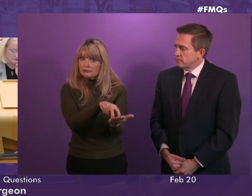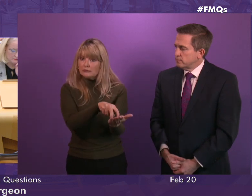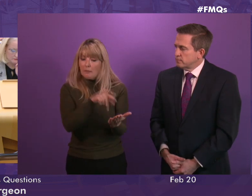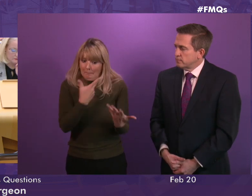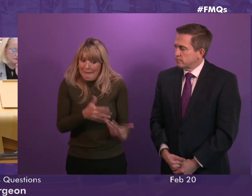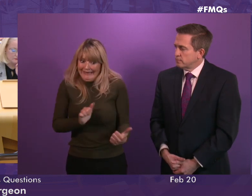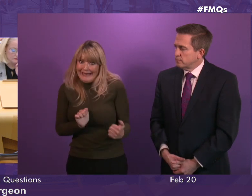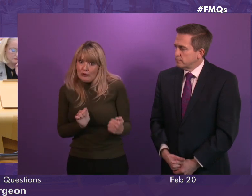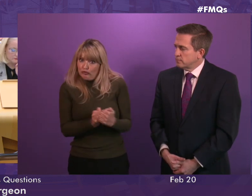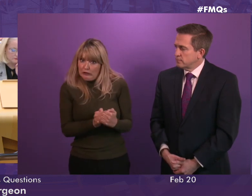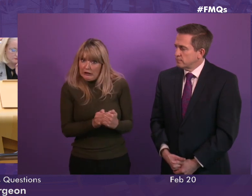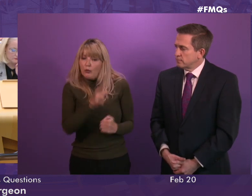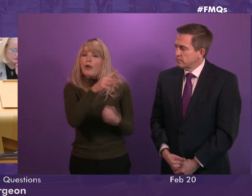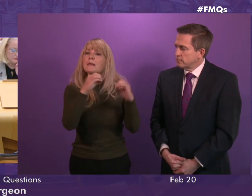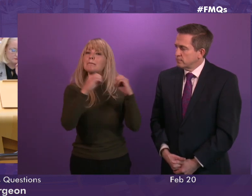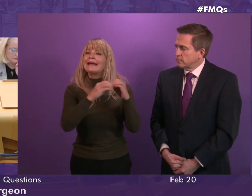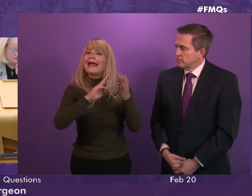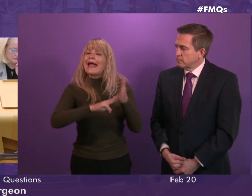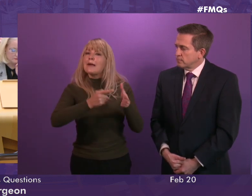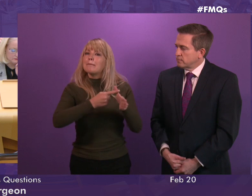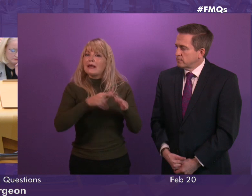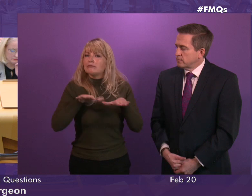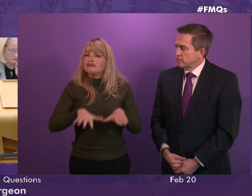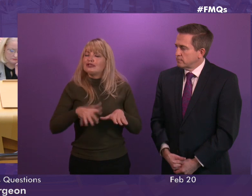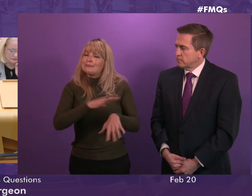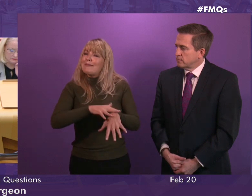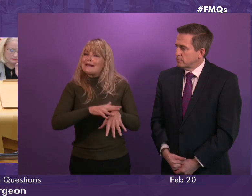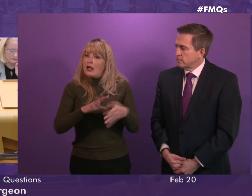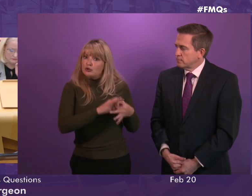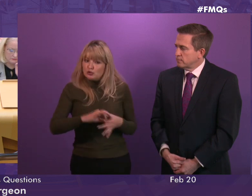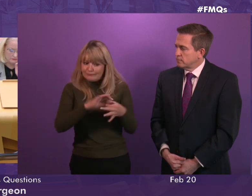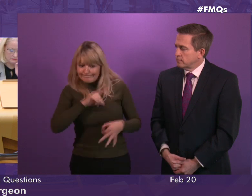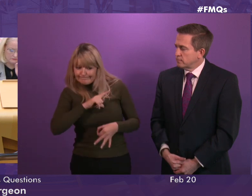agreed with the British Medical Association, to tackle some of the challenges that GPs are facing.